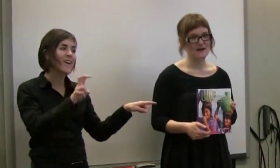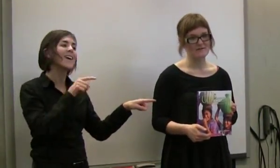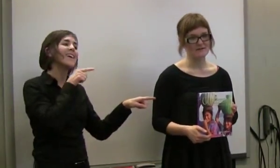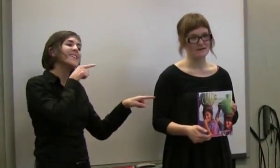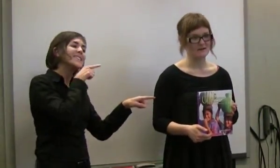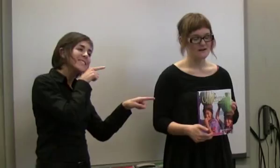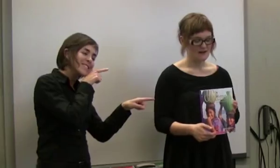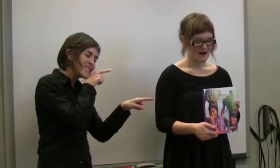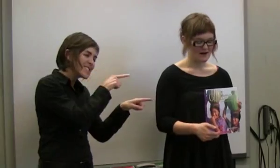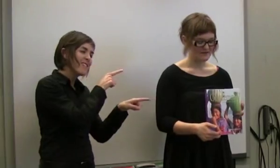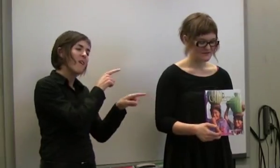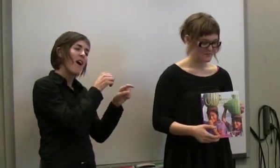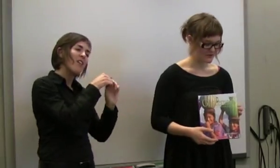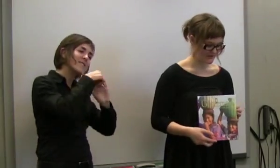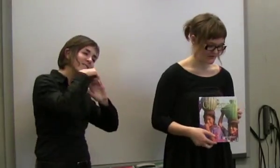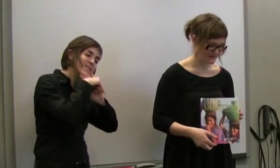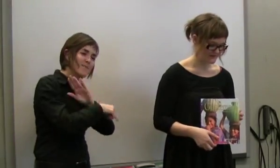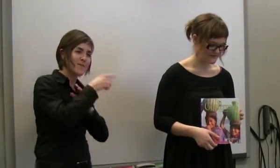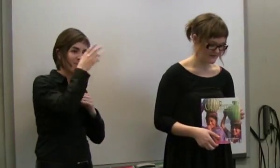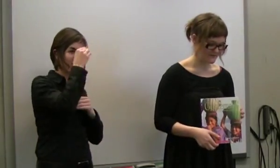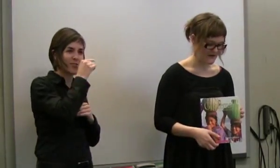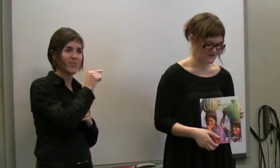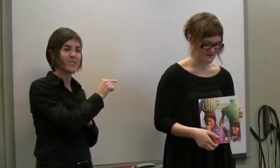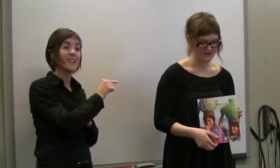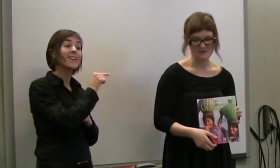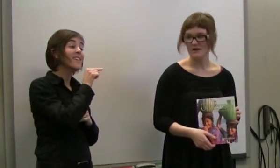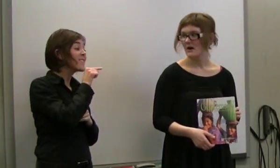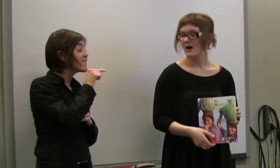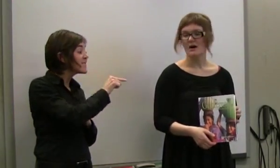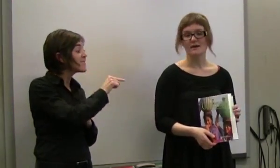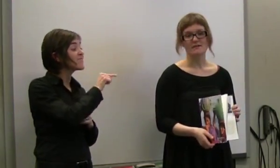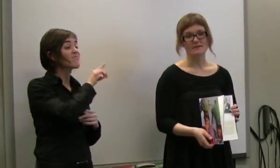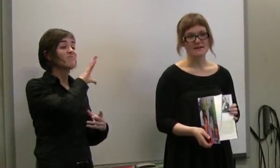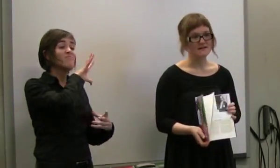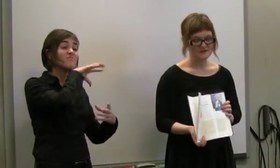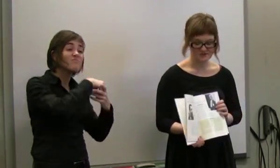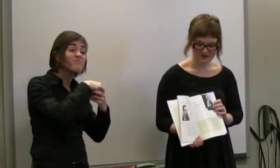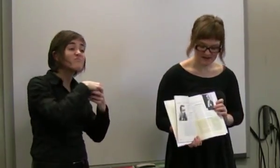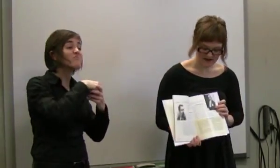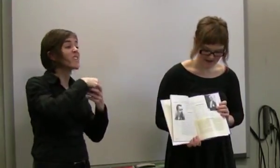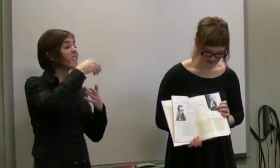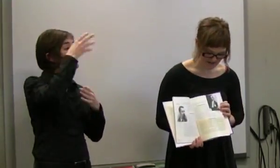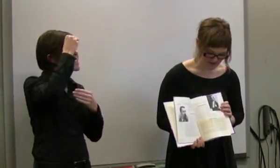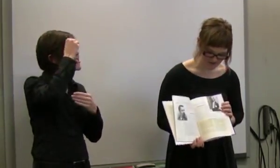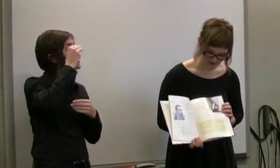than just travelling. It gives information on the history